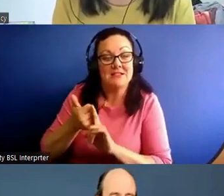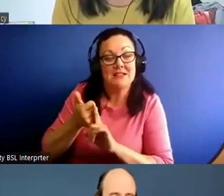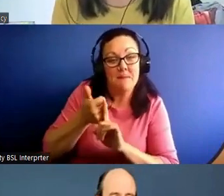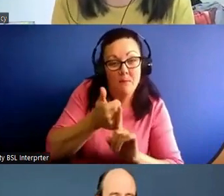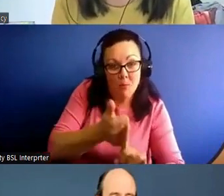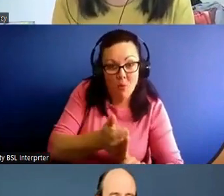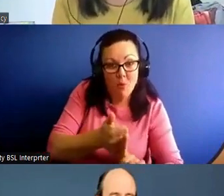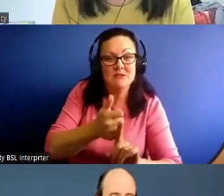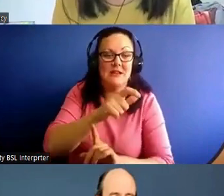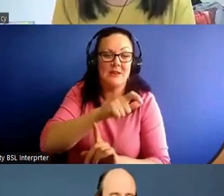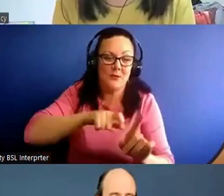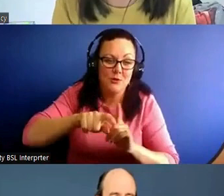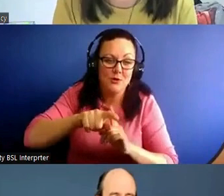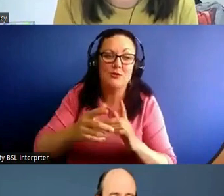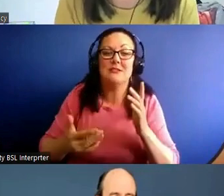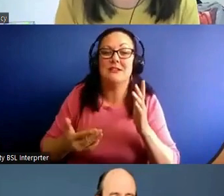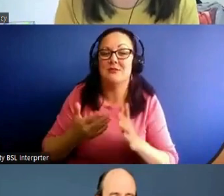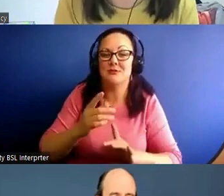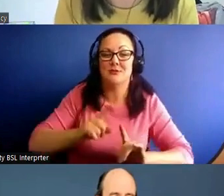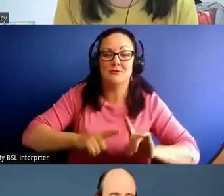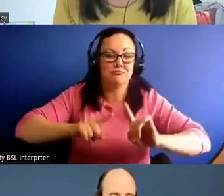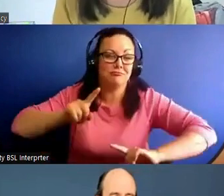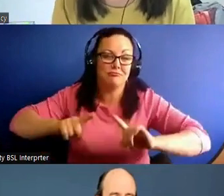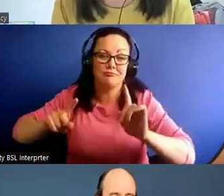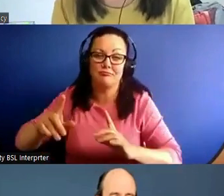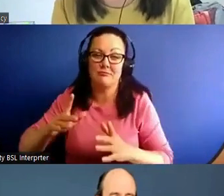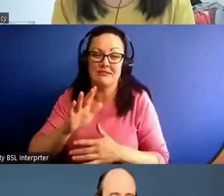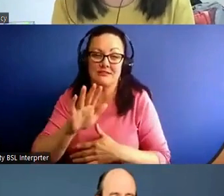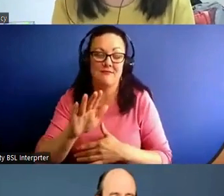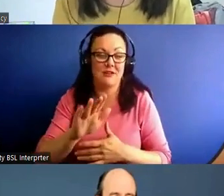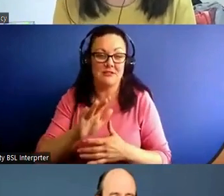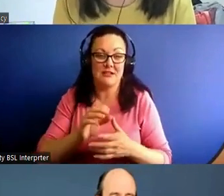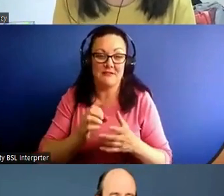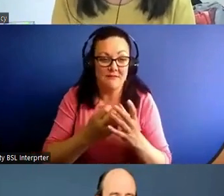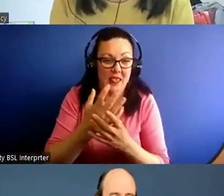activities to address their poverty-related challenges and issues